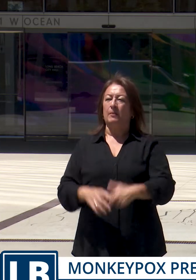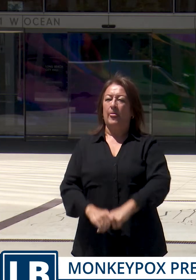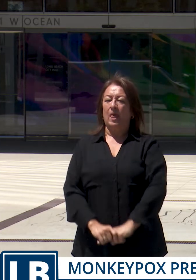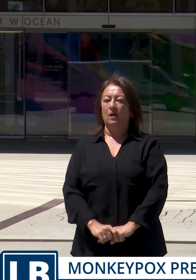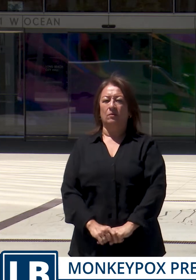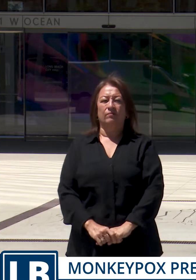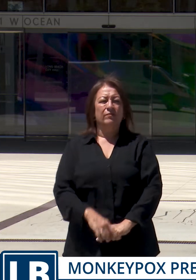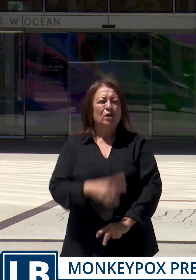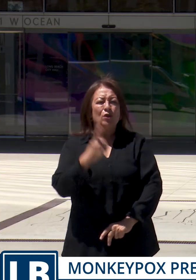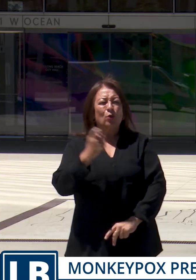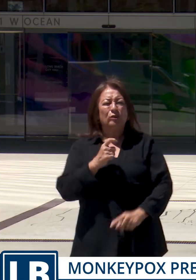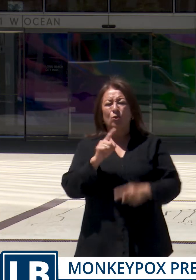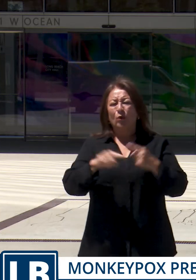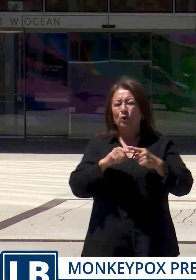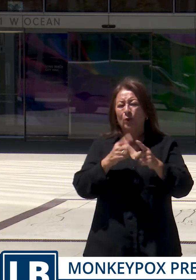the question is when do we expect to get enough vaccine